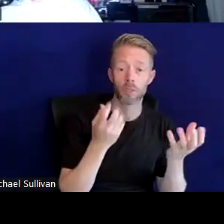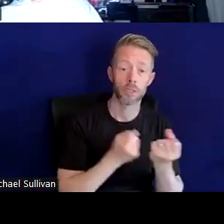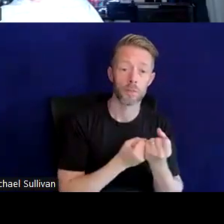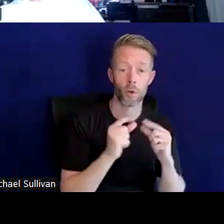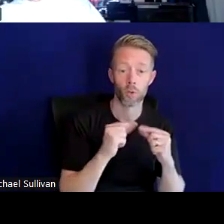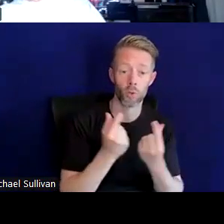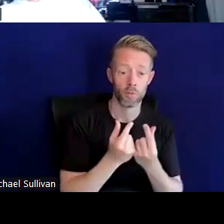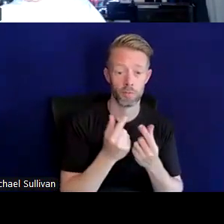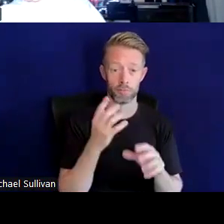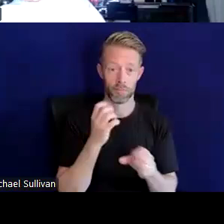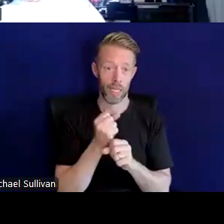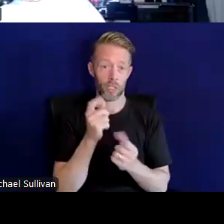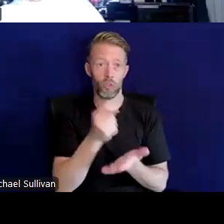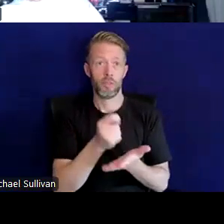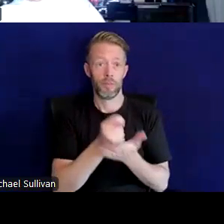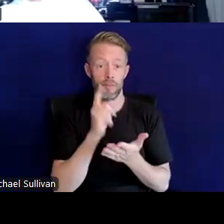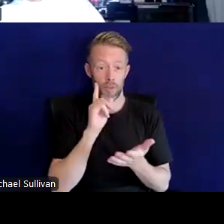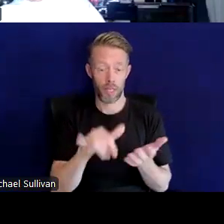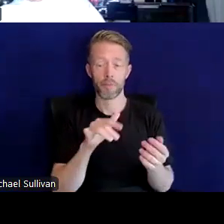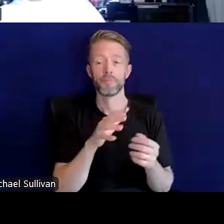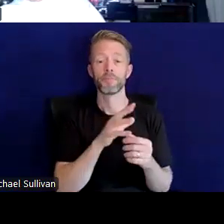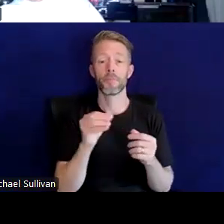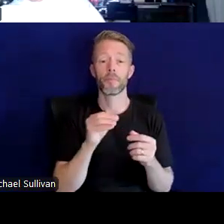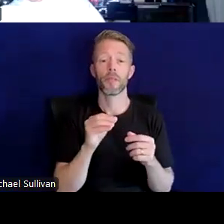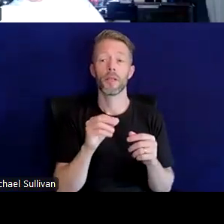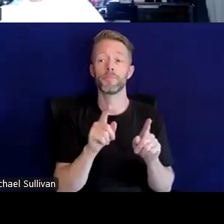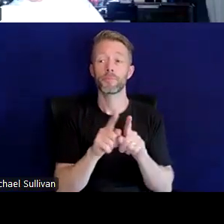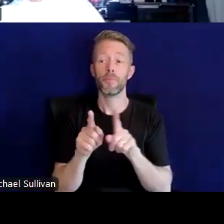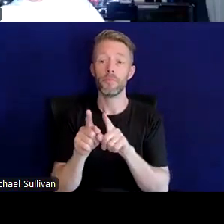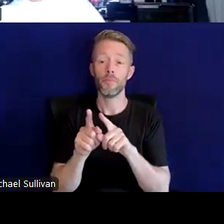groups and get treatment in everything for it. Also most